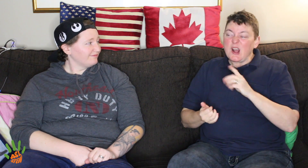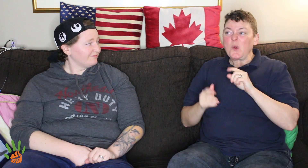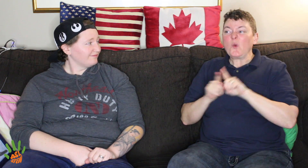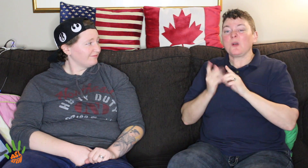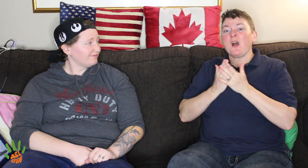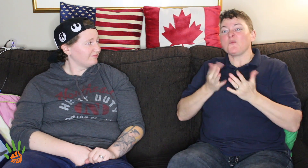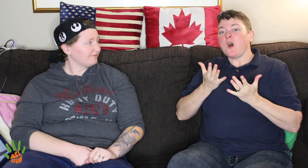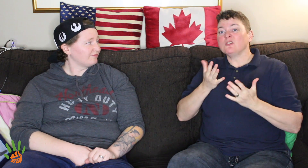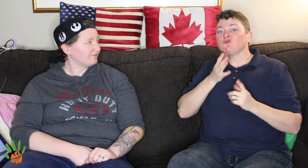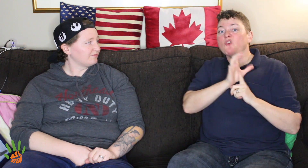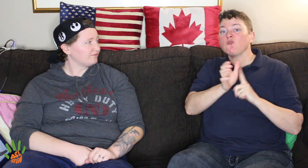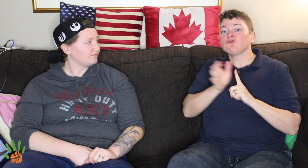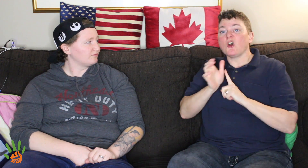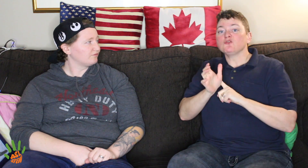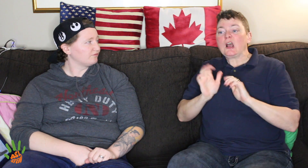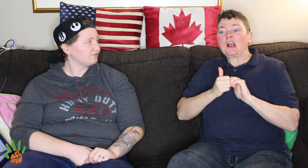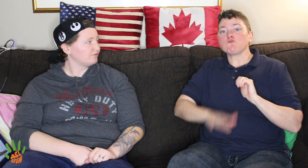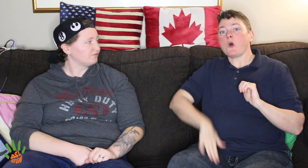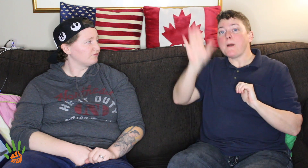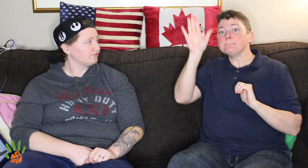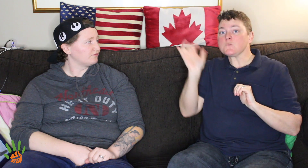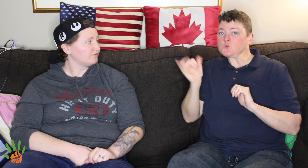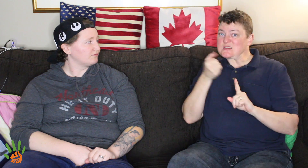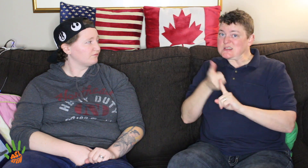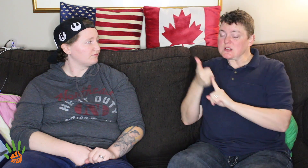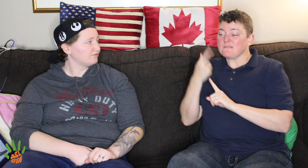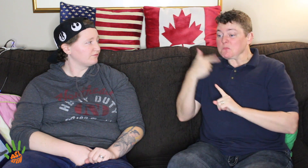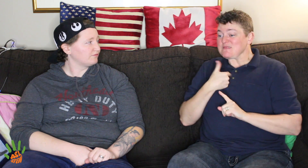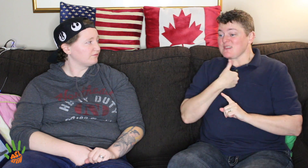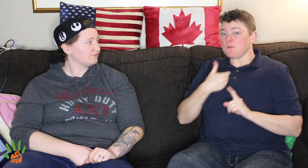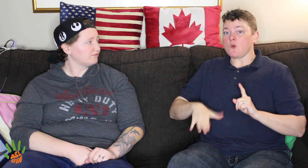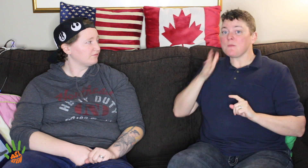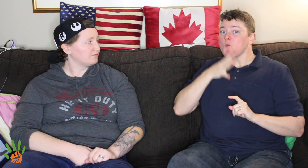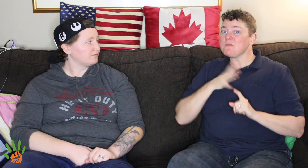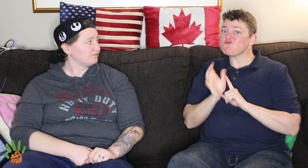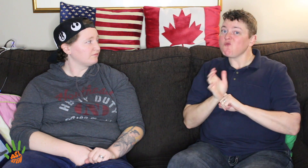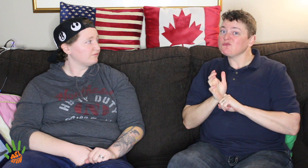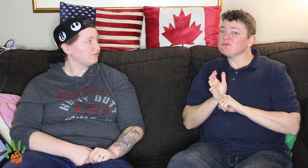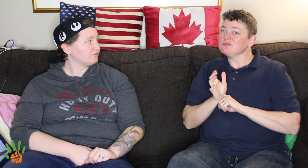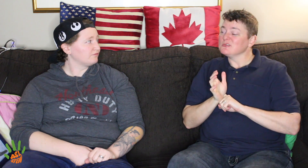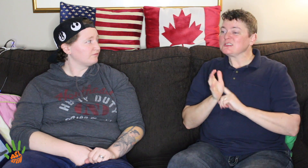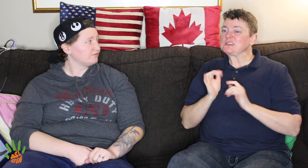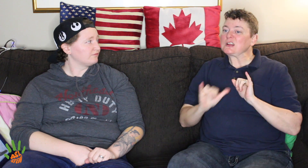It kind of depends on the culture you grew up in as well. Like I said, I grew up in a very feminine culture,